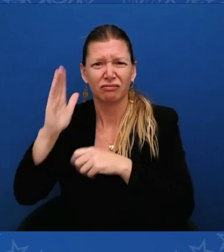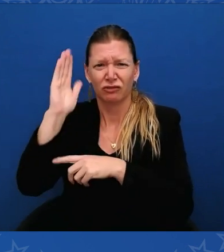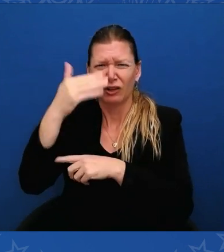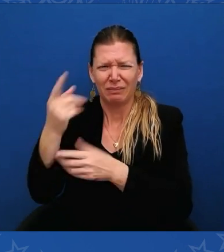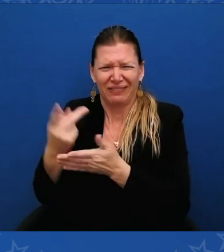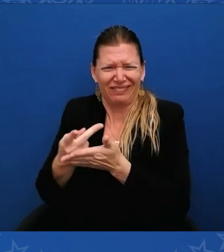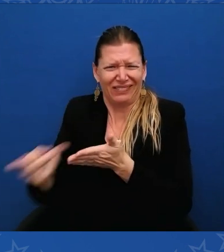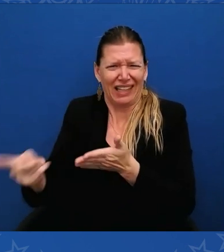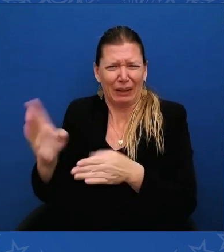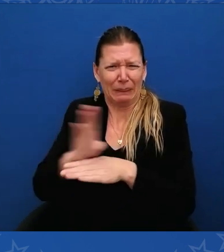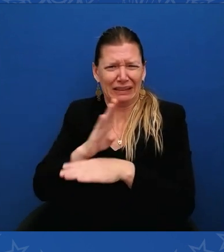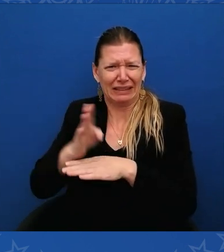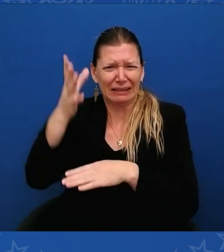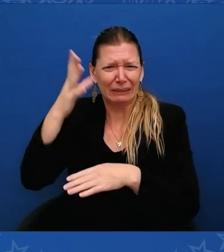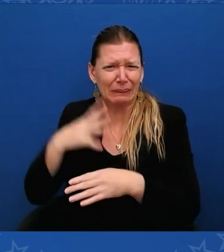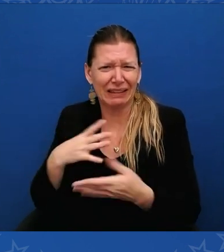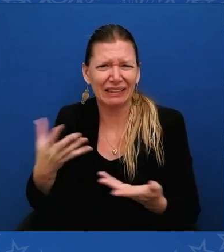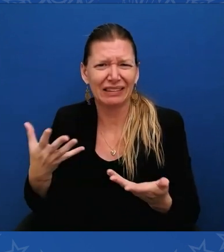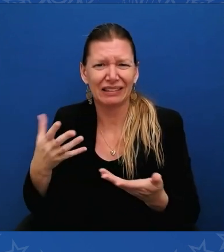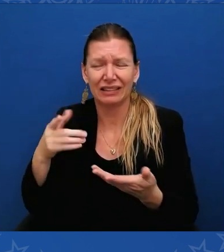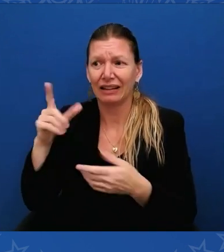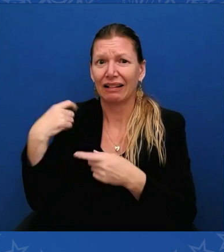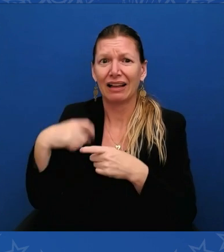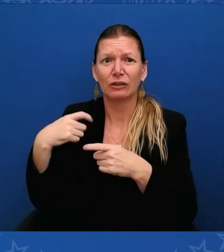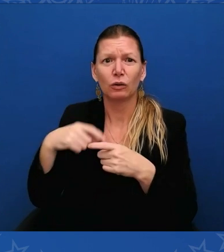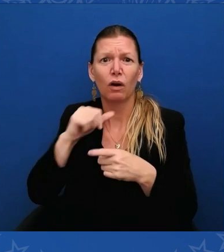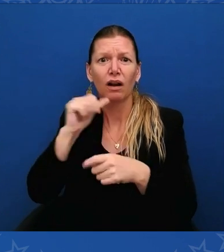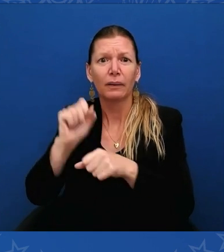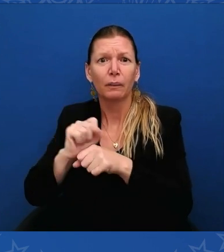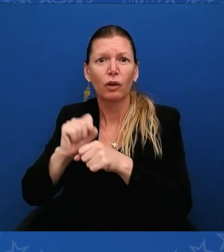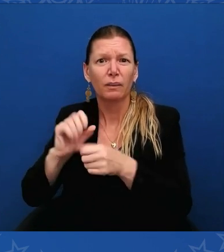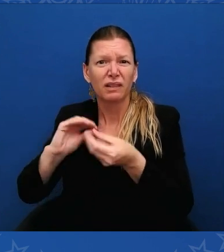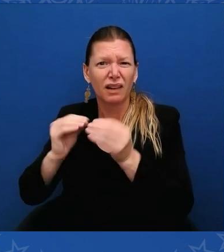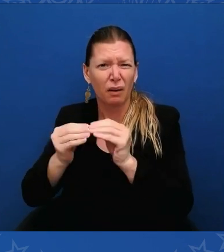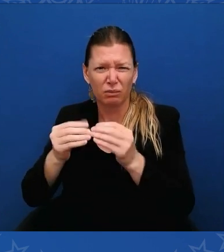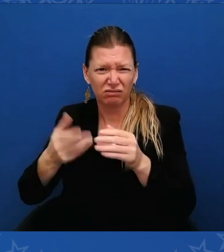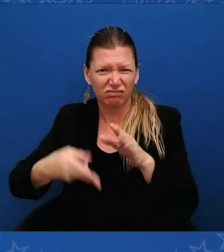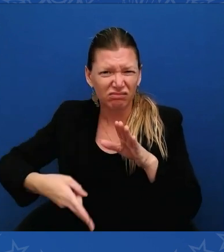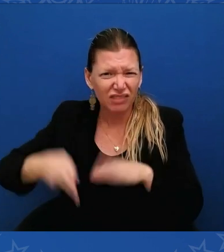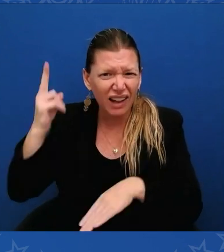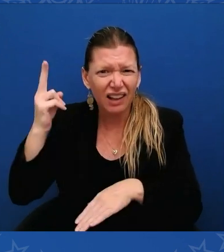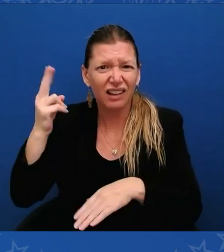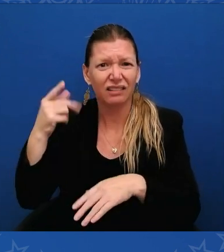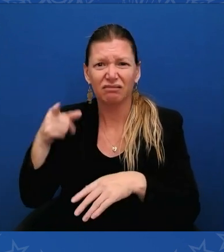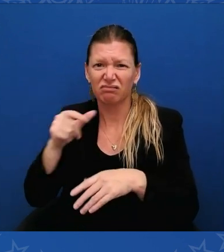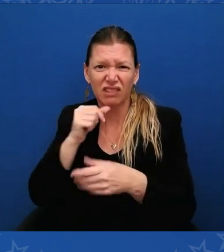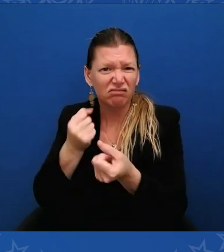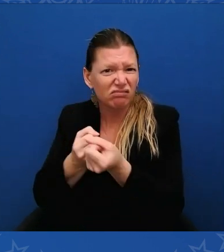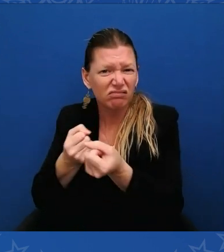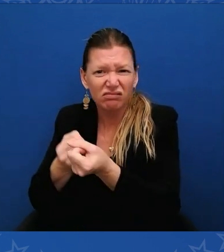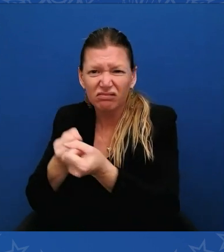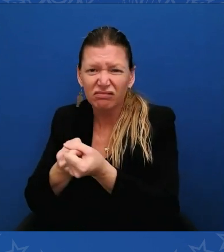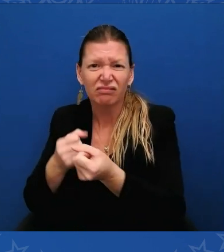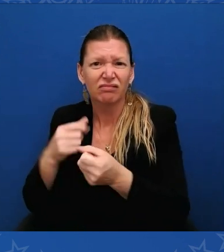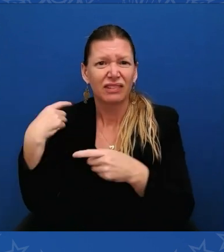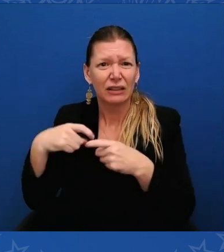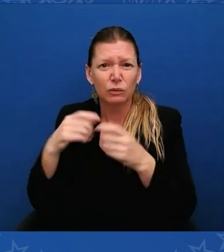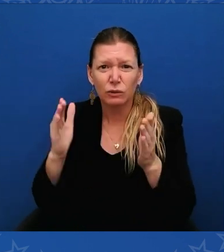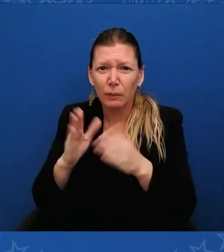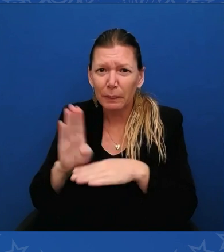betray what we stand for as a nation. He separated families at the border, ripping children from their parents.